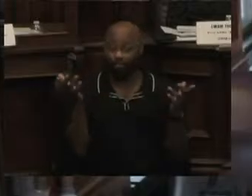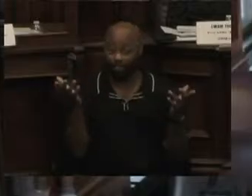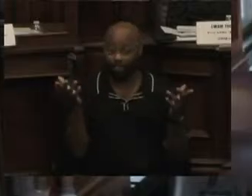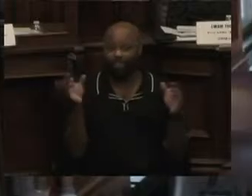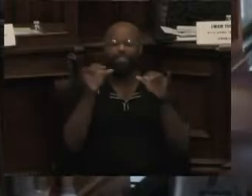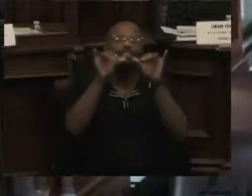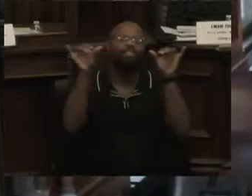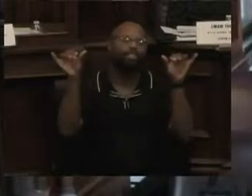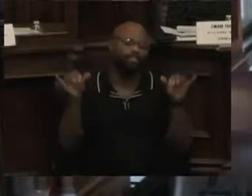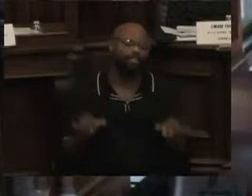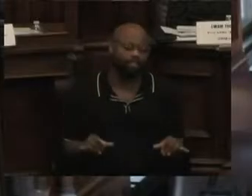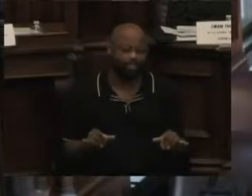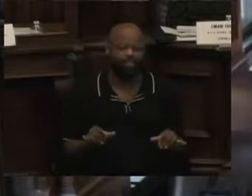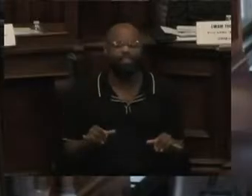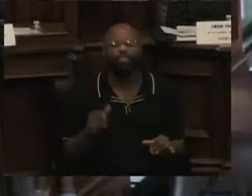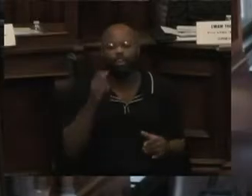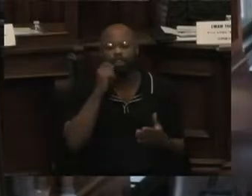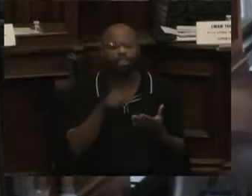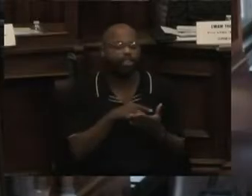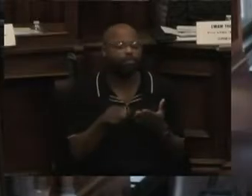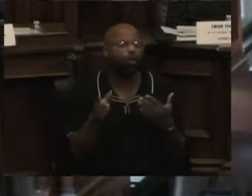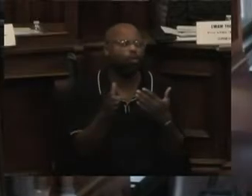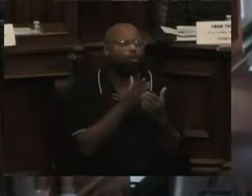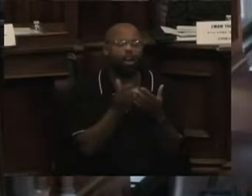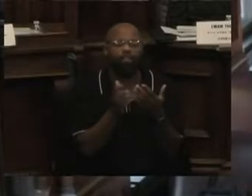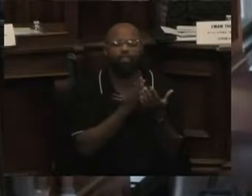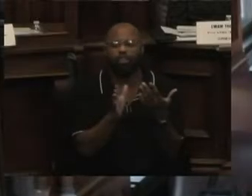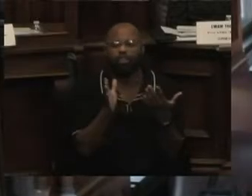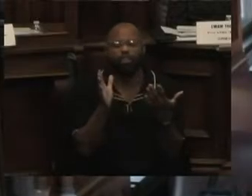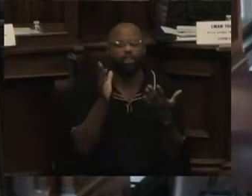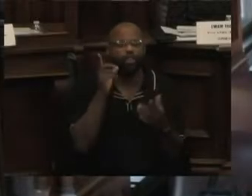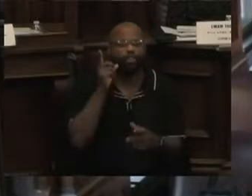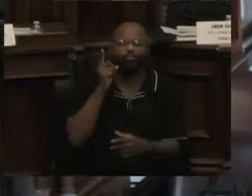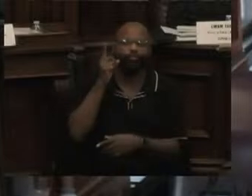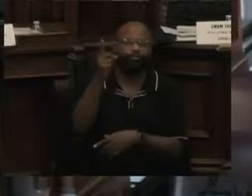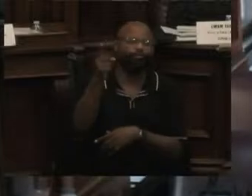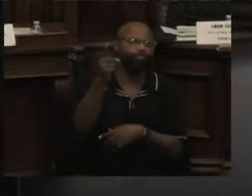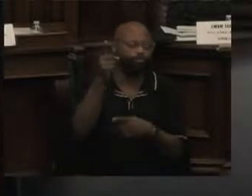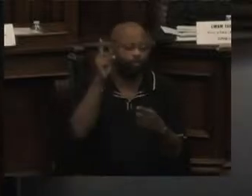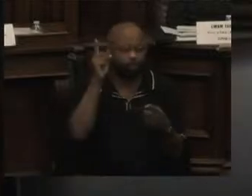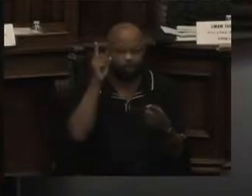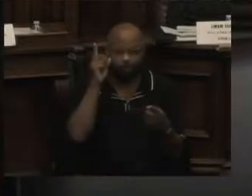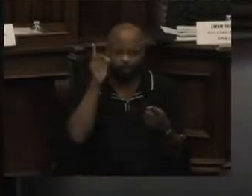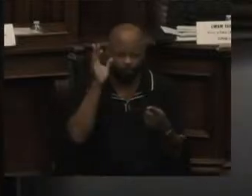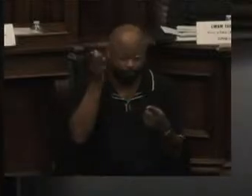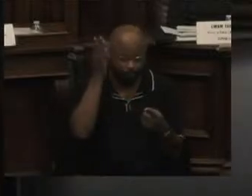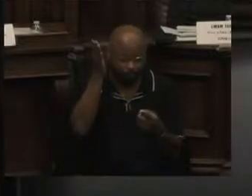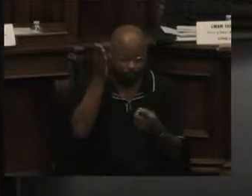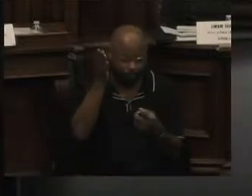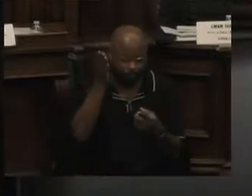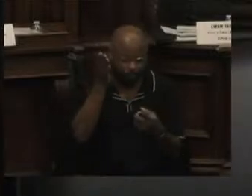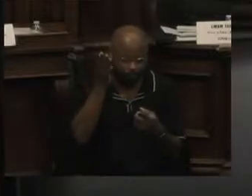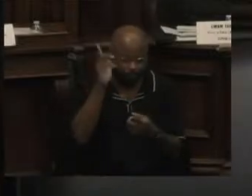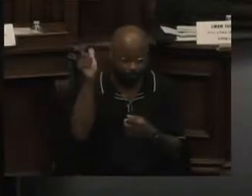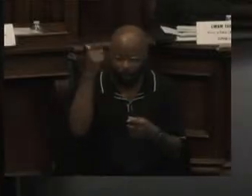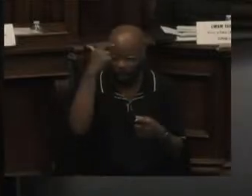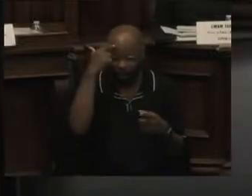you. It's at the. Systemic